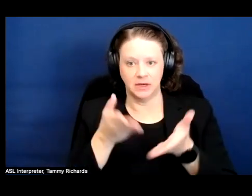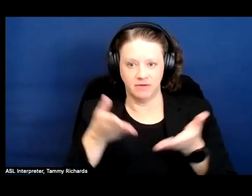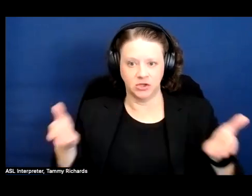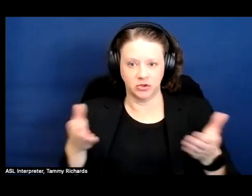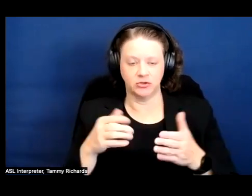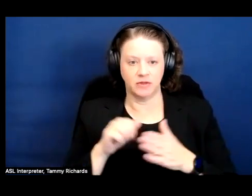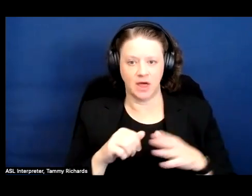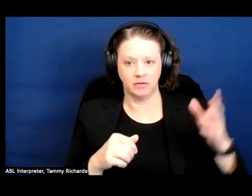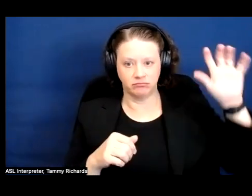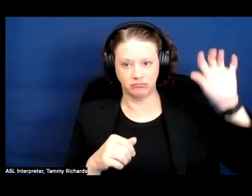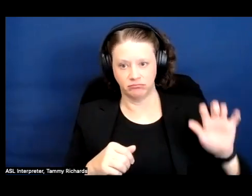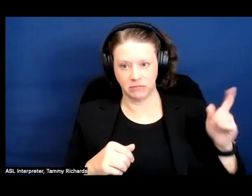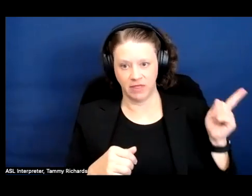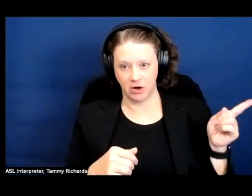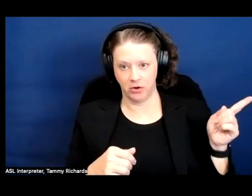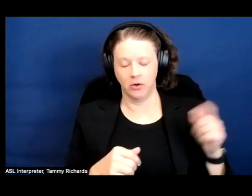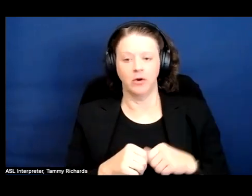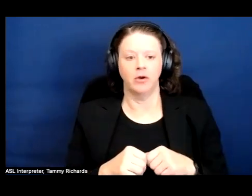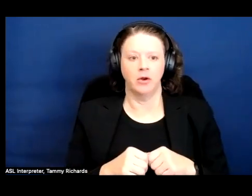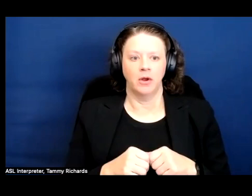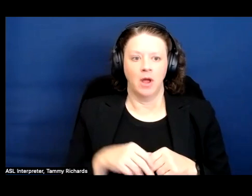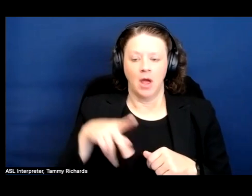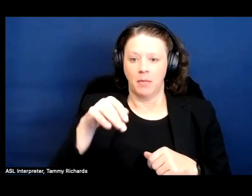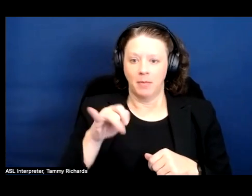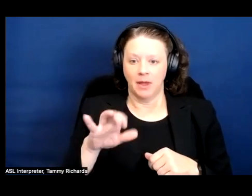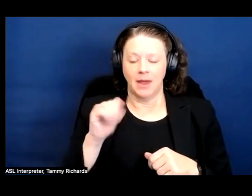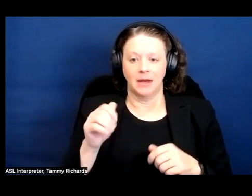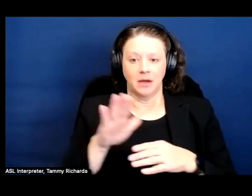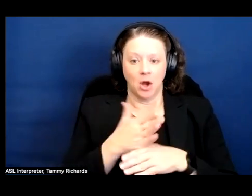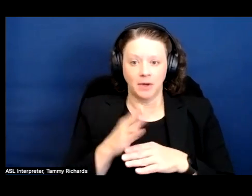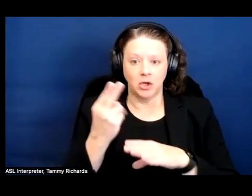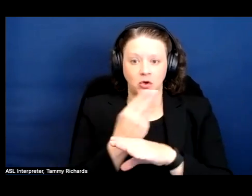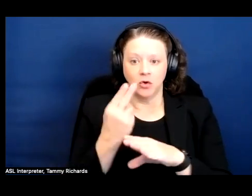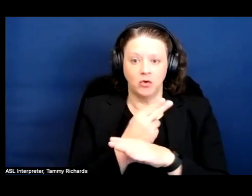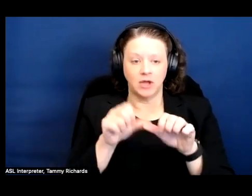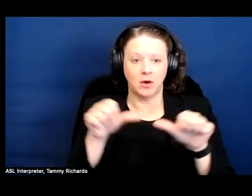that the kitten is an emotional support animal. Landlord does not respond to Beth's email